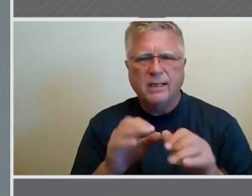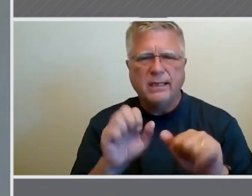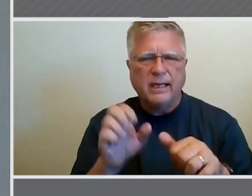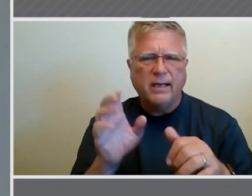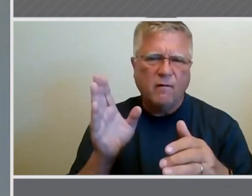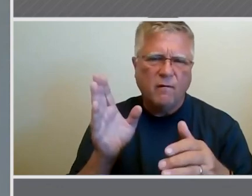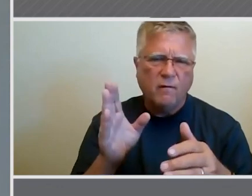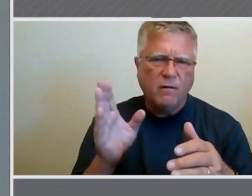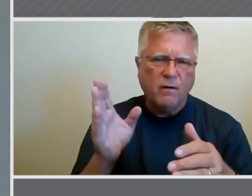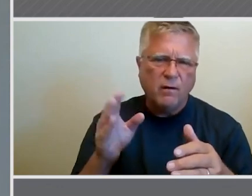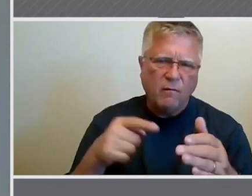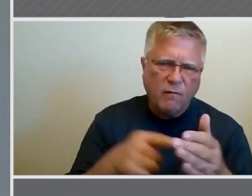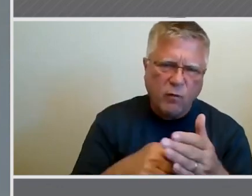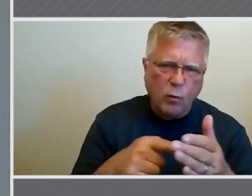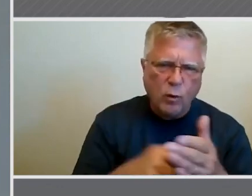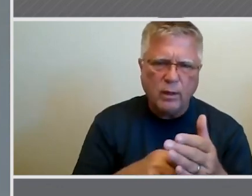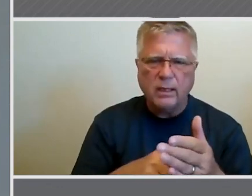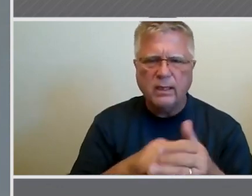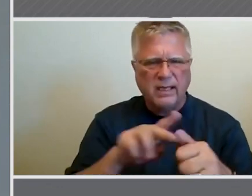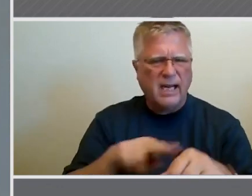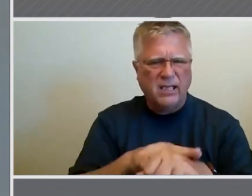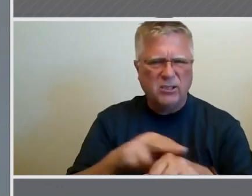As a website and equal look at cost burden.